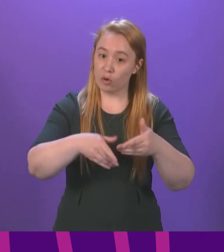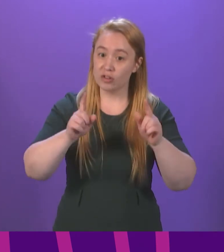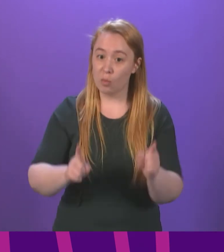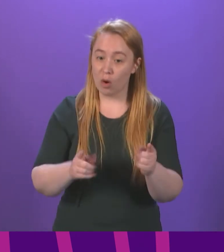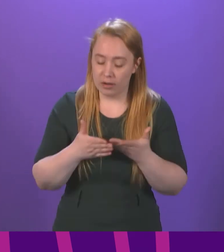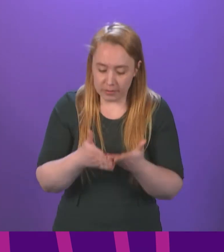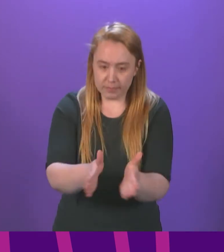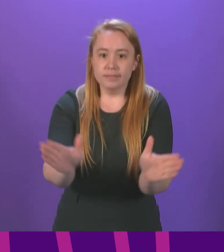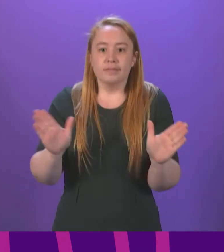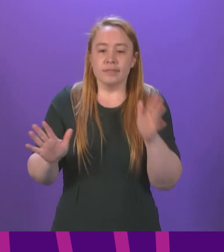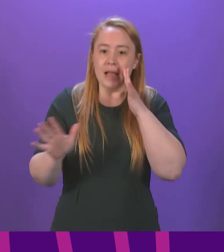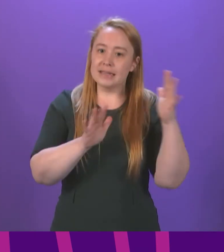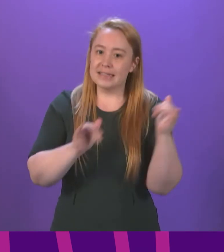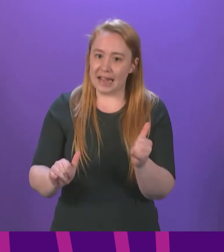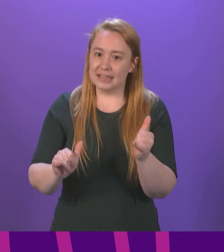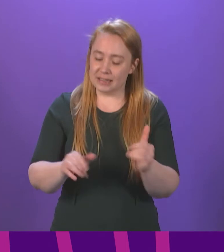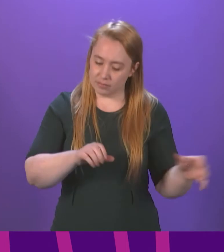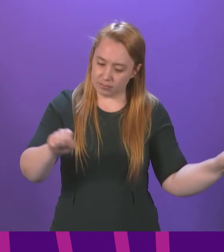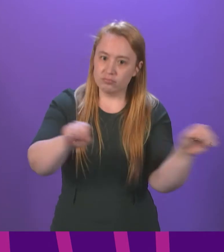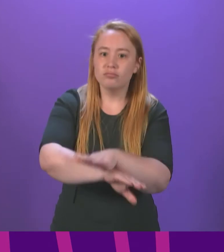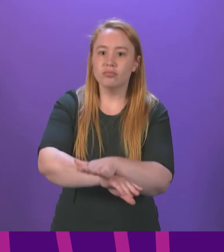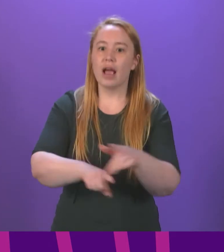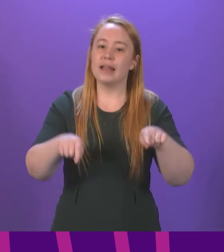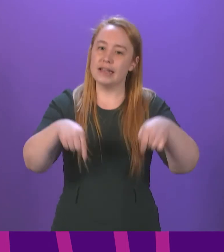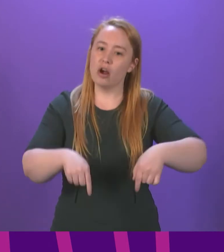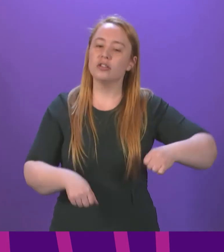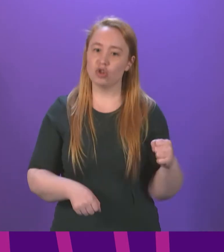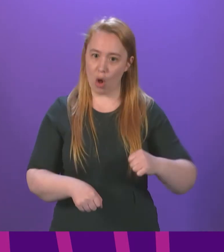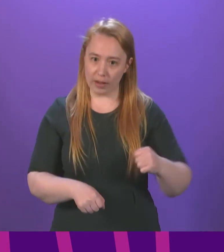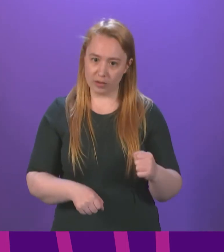our testing programme and the available testing capacity in Scotland into the areas where